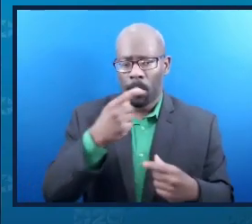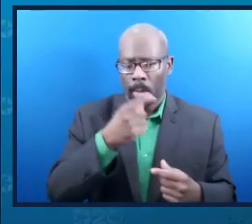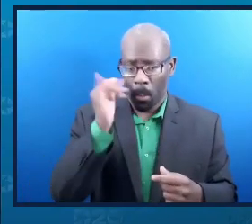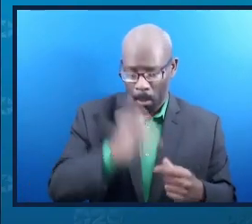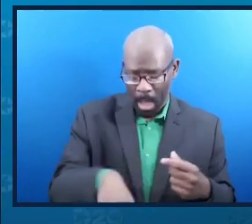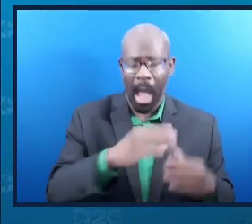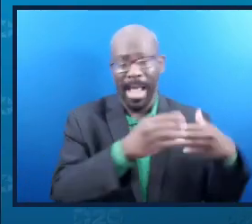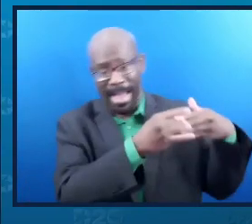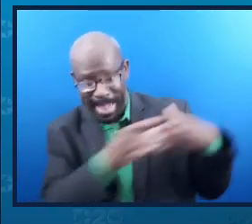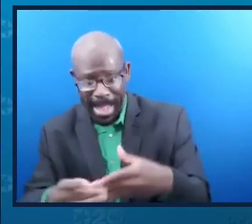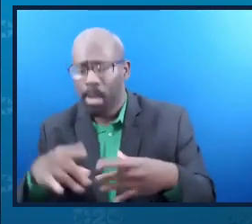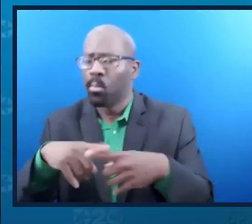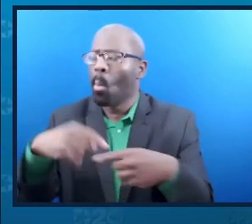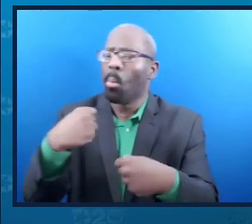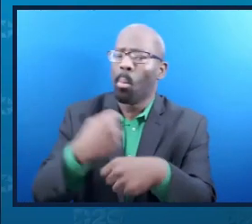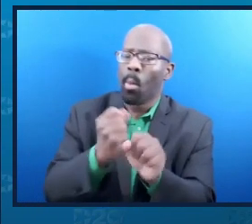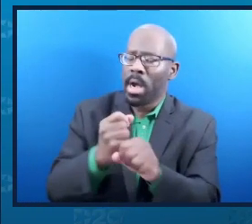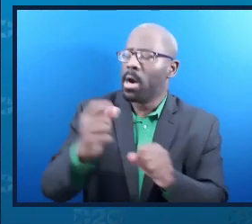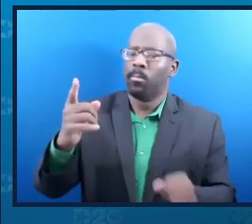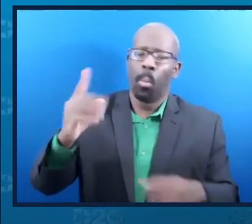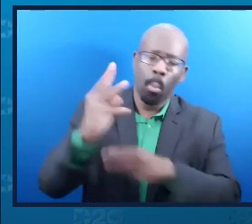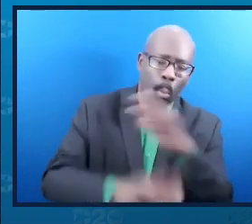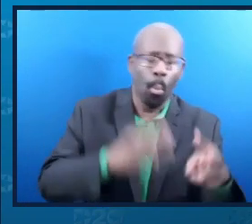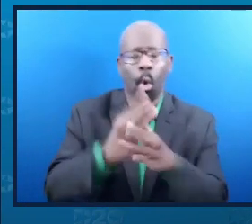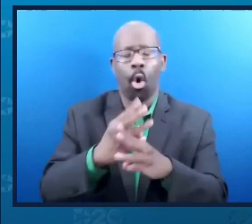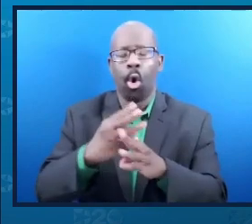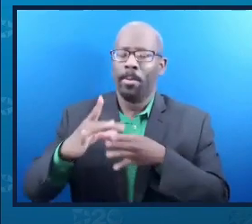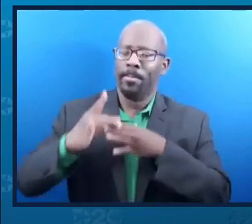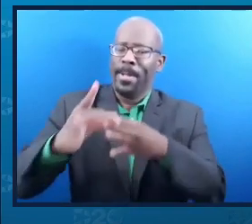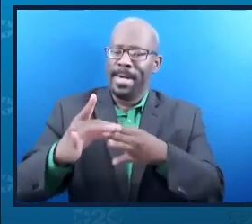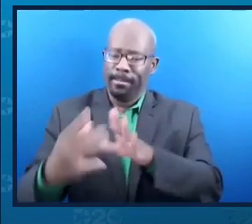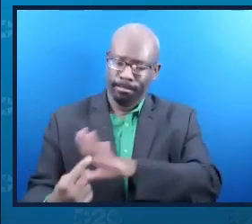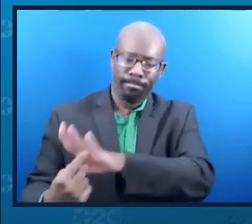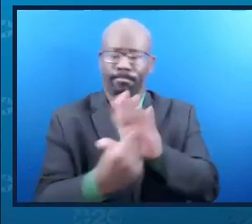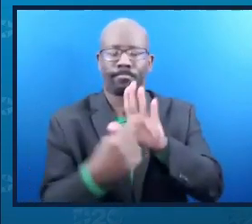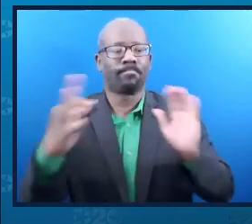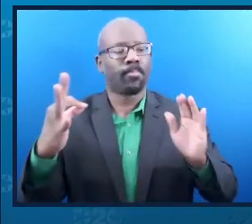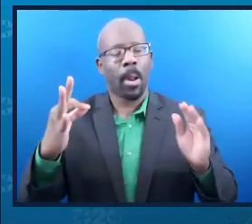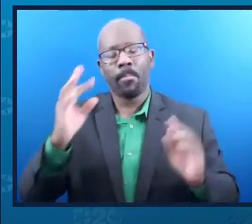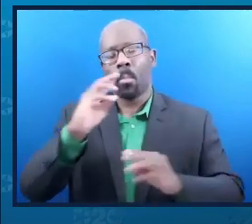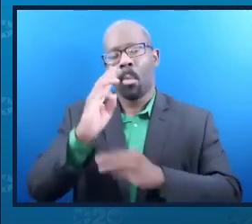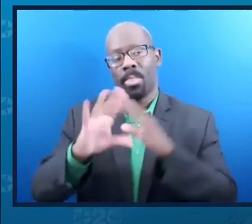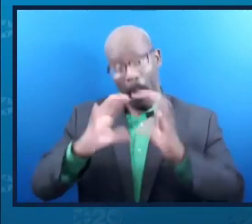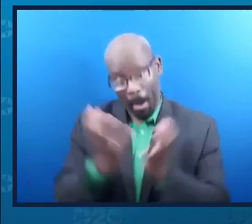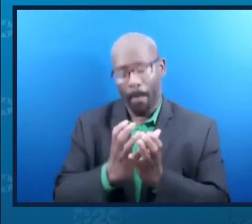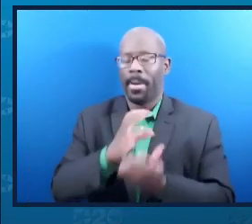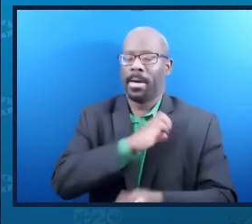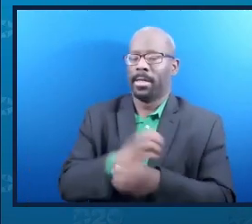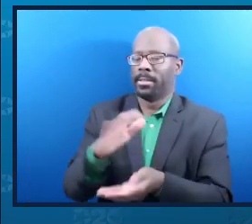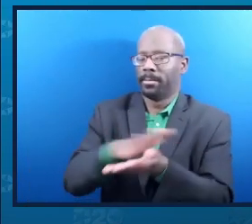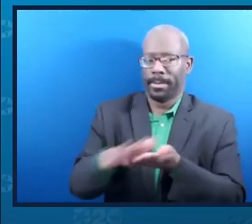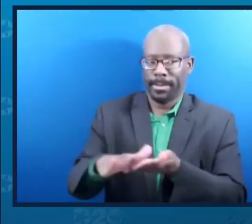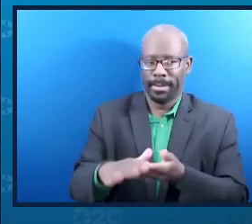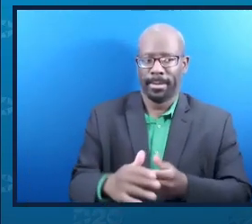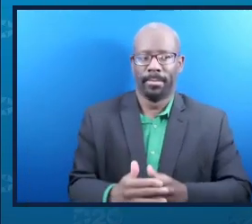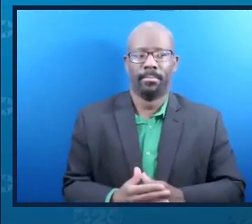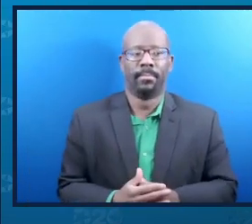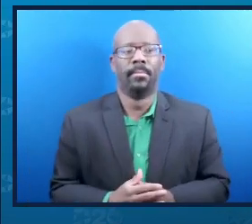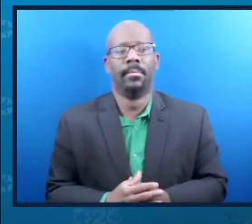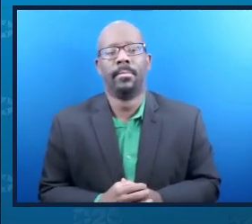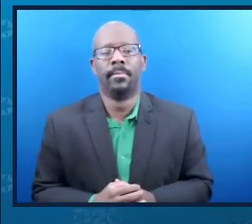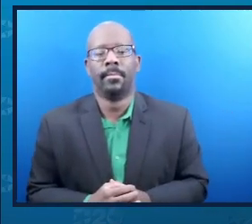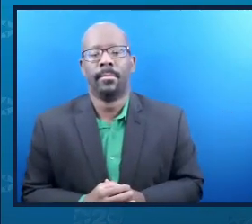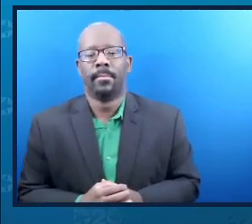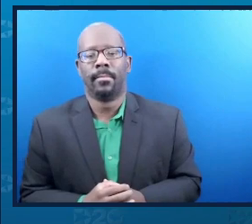AMERICA WILL LEAD THE WORLD